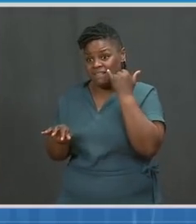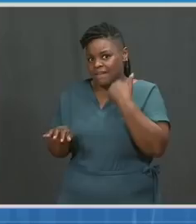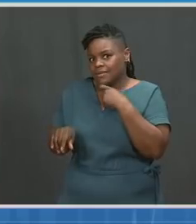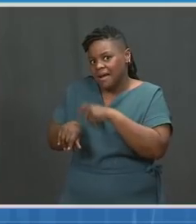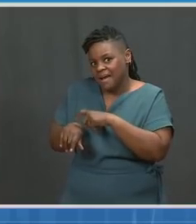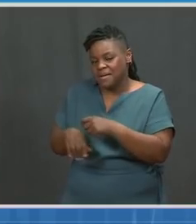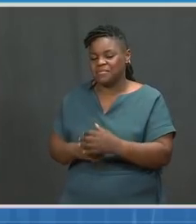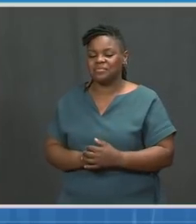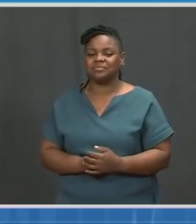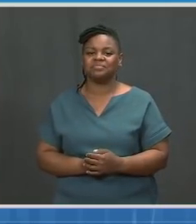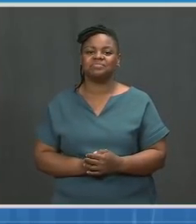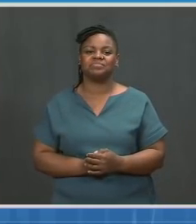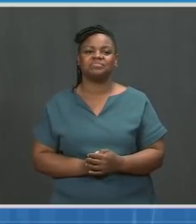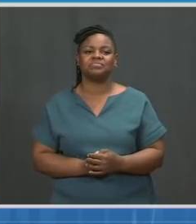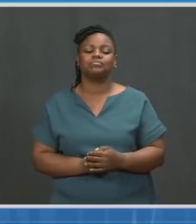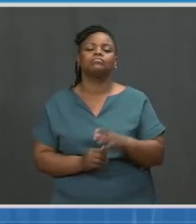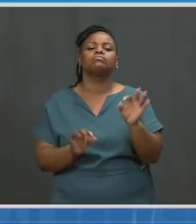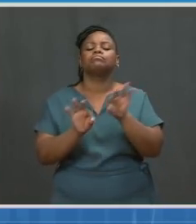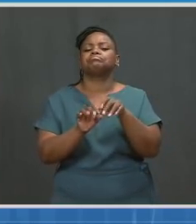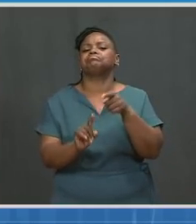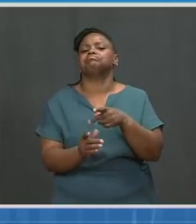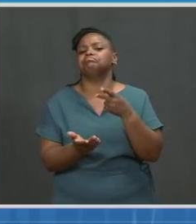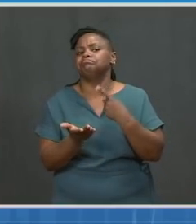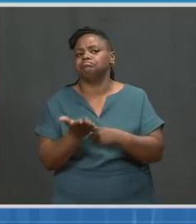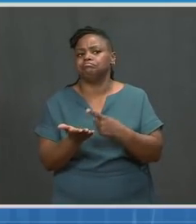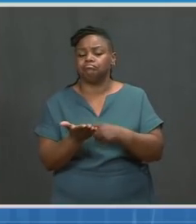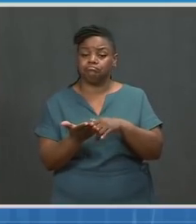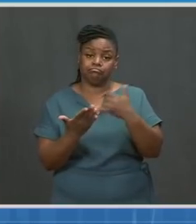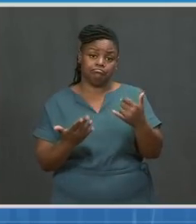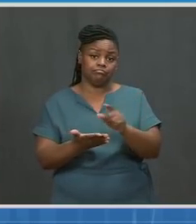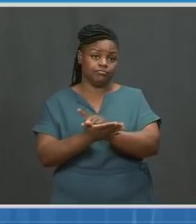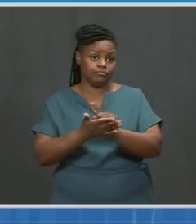We also discussed this week's vaccine allocation on the call.